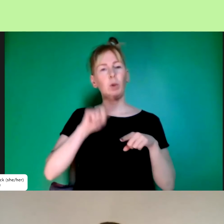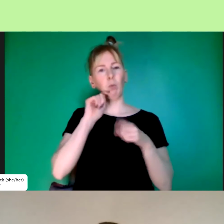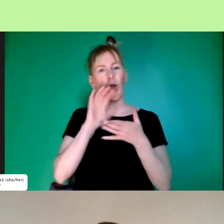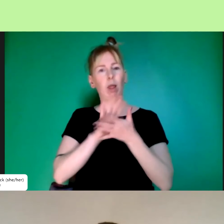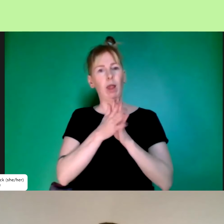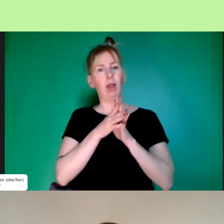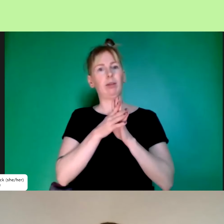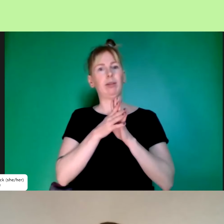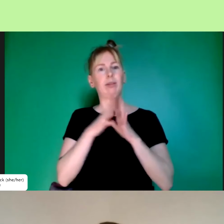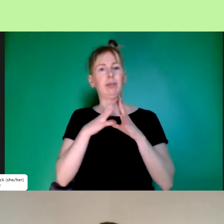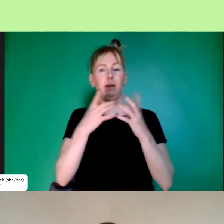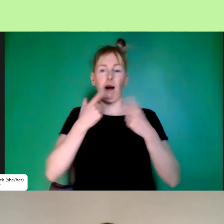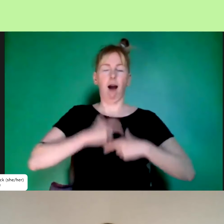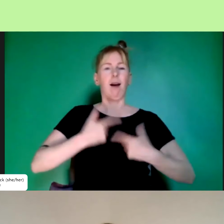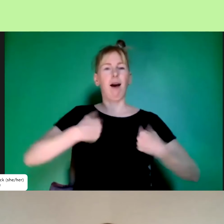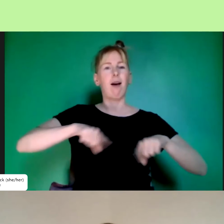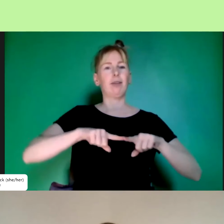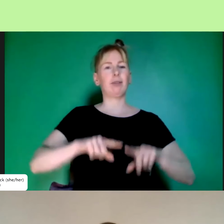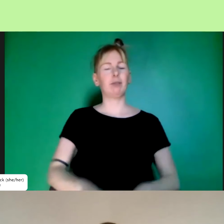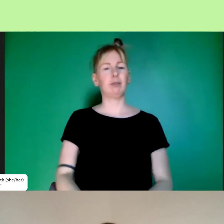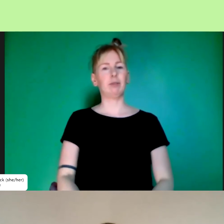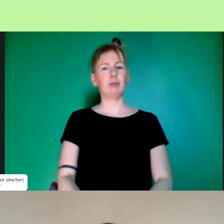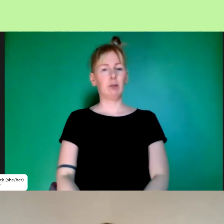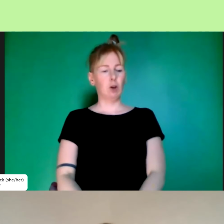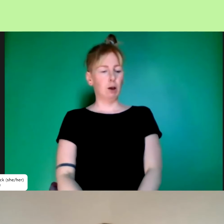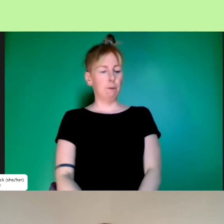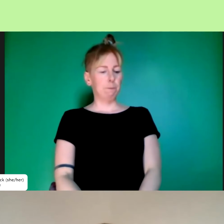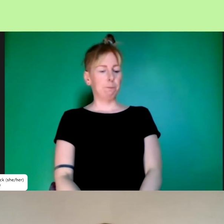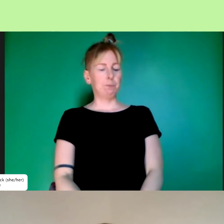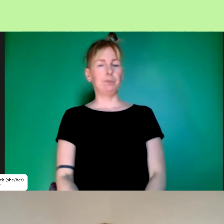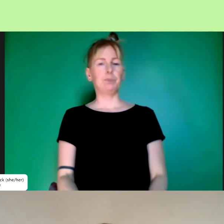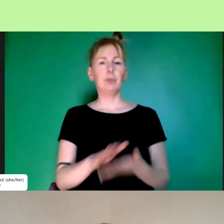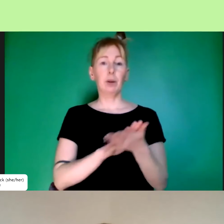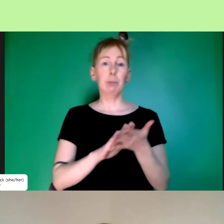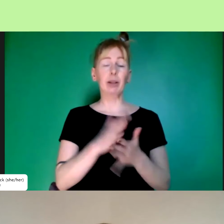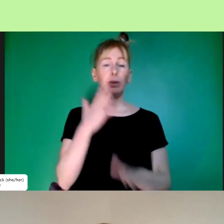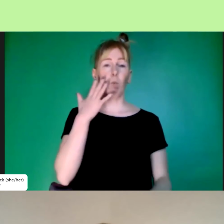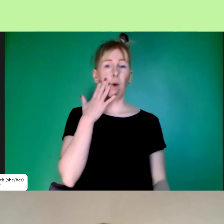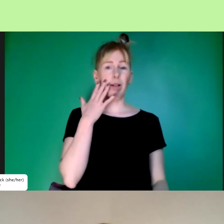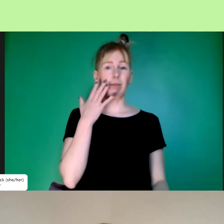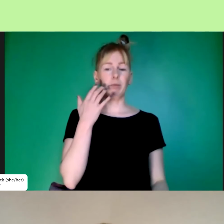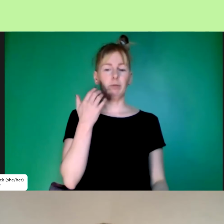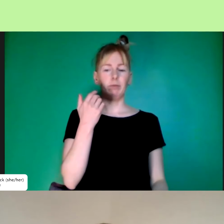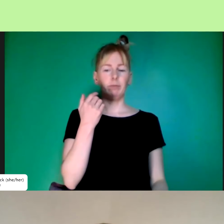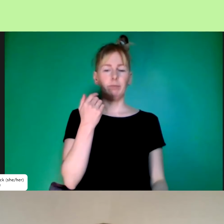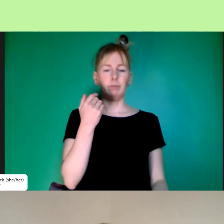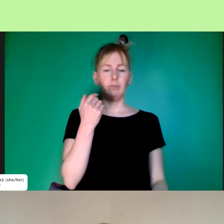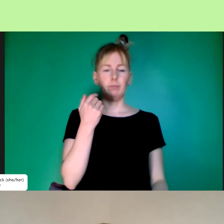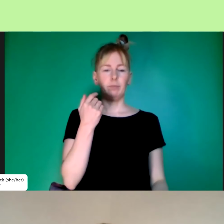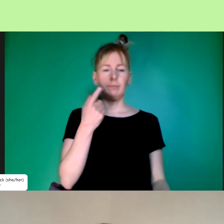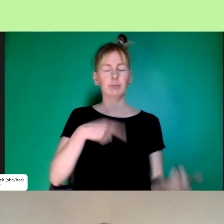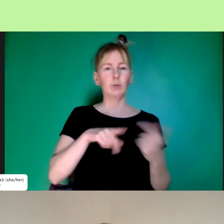because of that, you know, when we make work, whatever work there is, there's ethics,